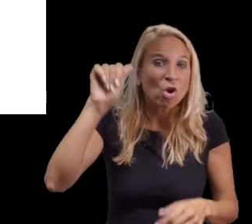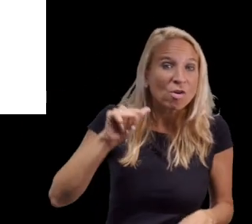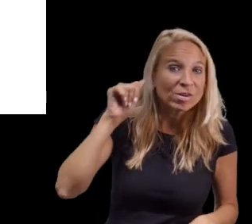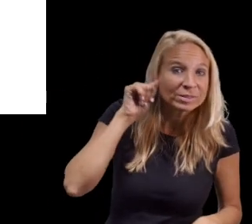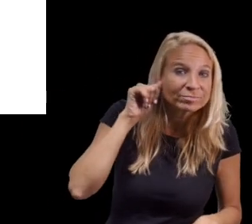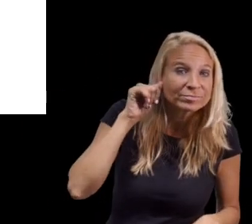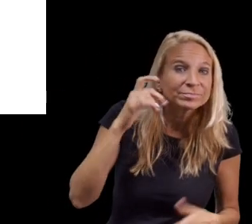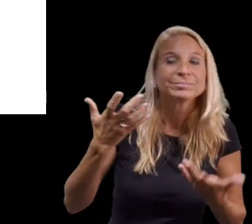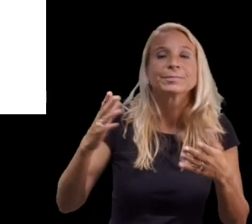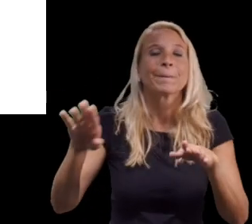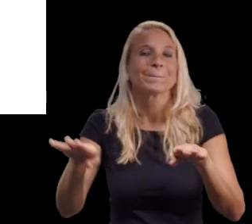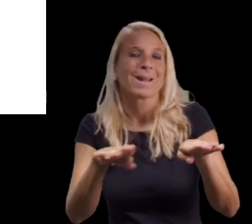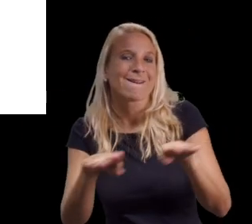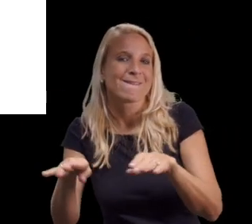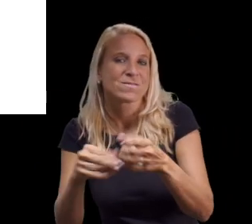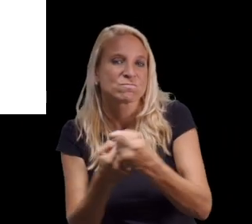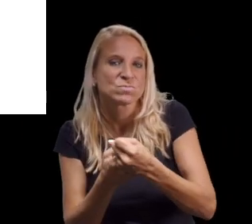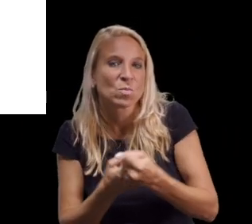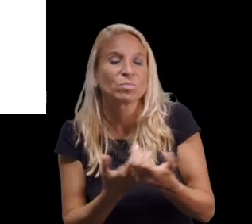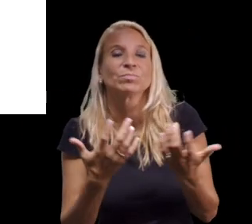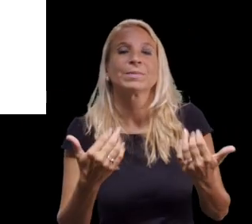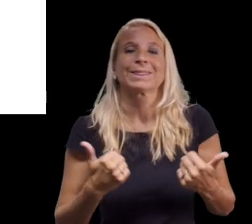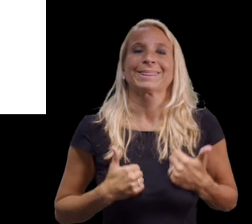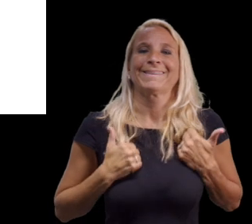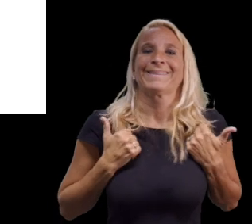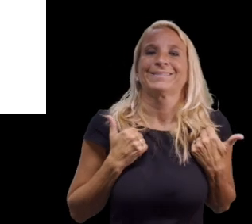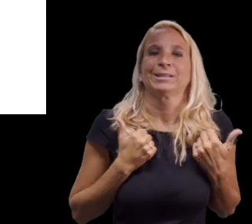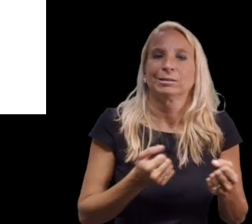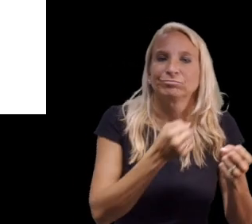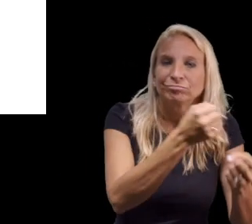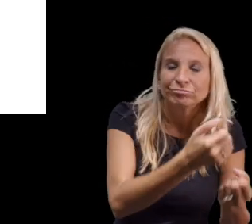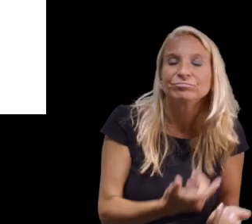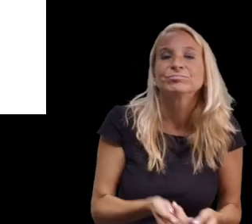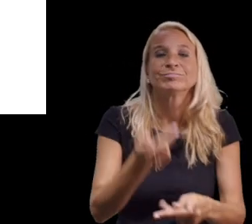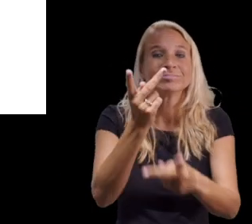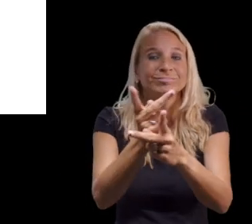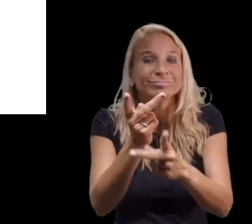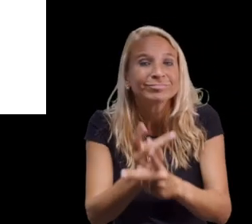behavioral supports, assisted living, respite care,